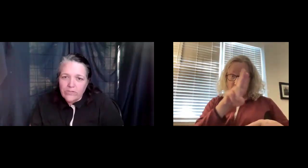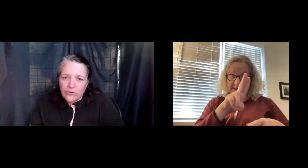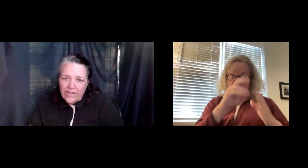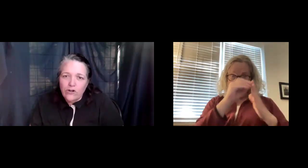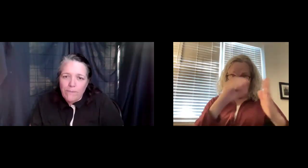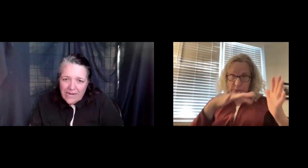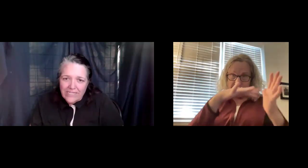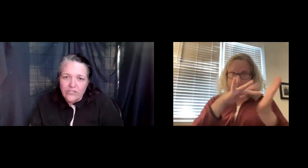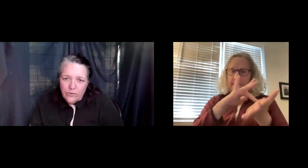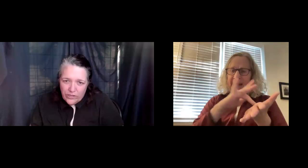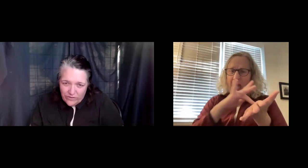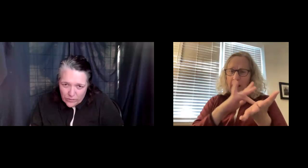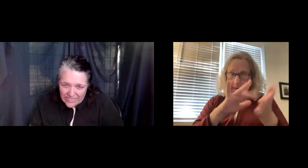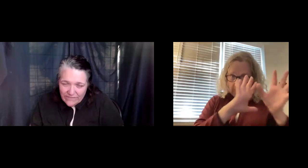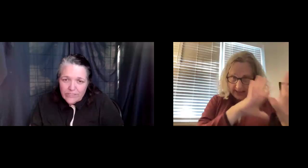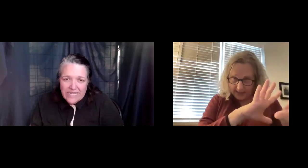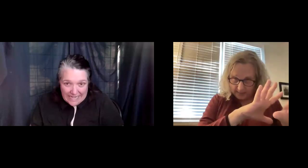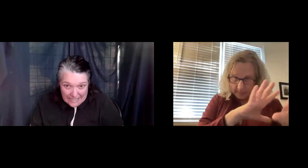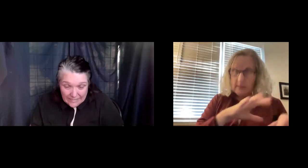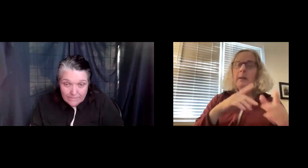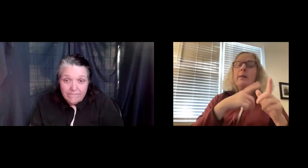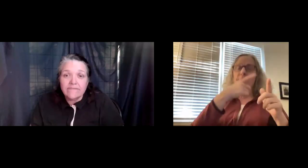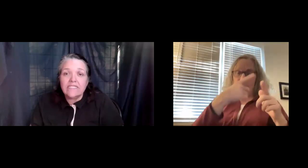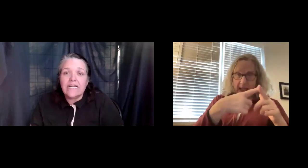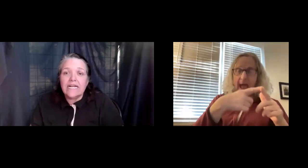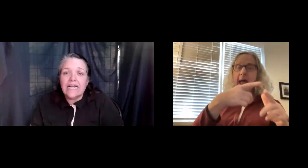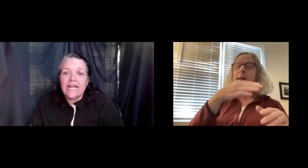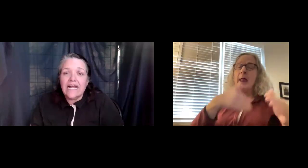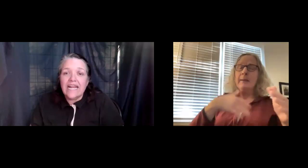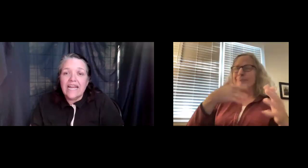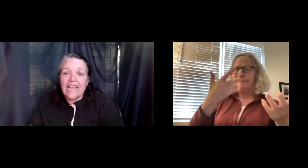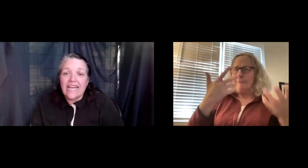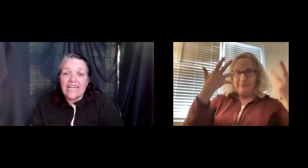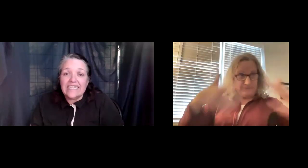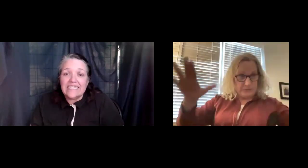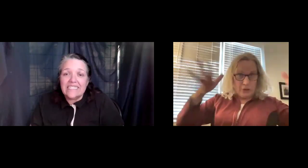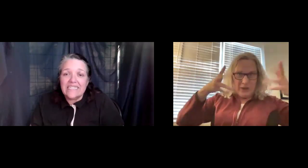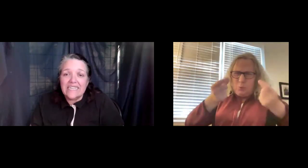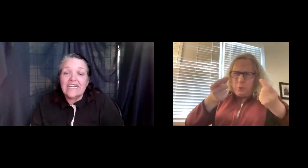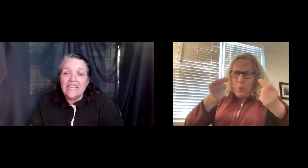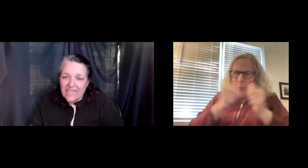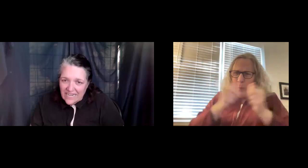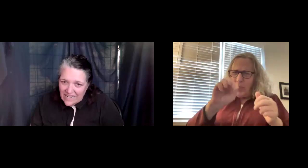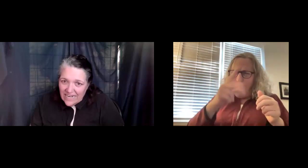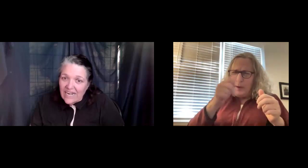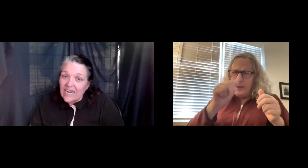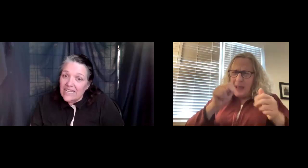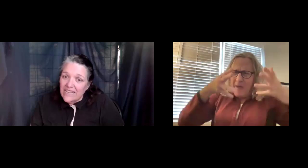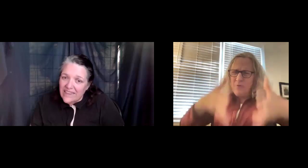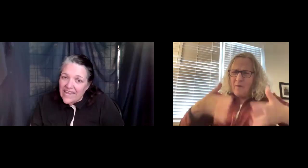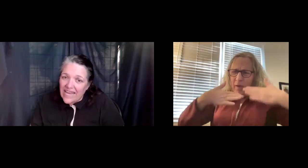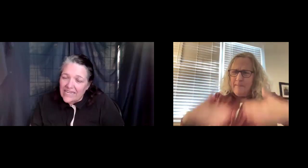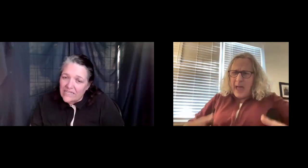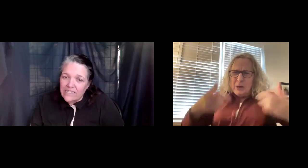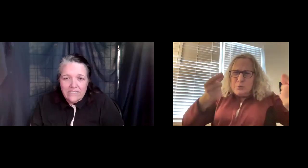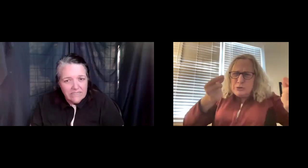So my mother donated her body to a university for study. And then